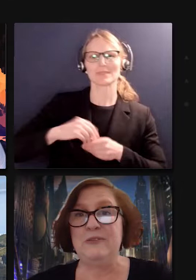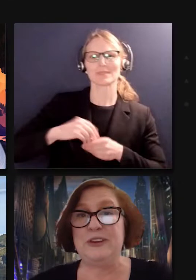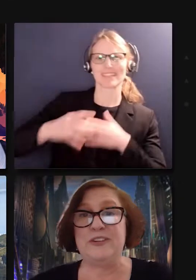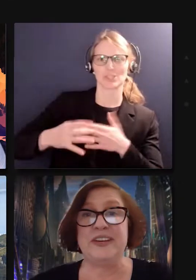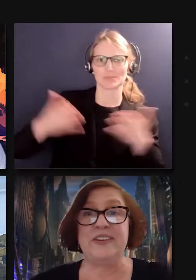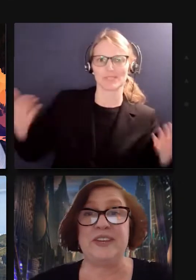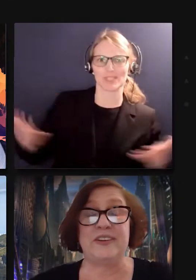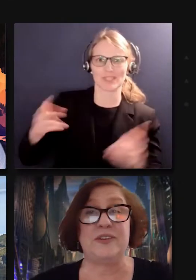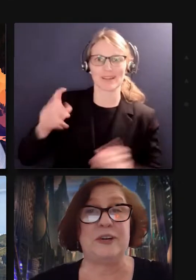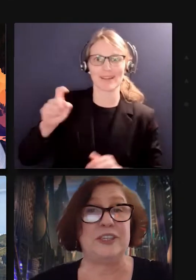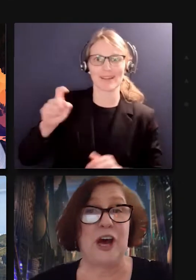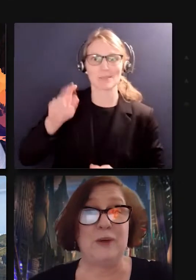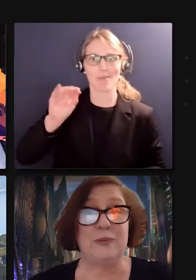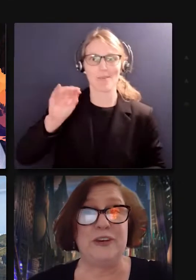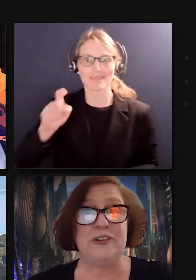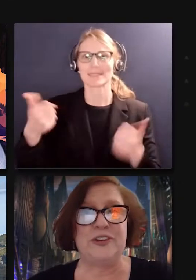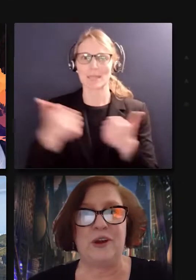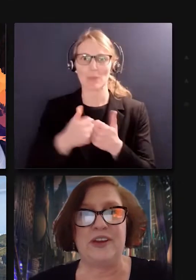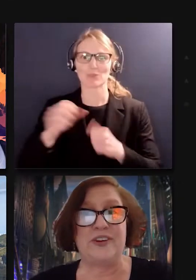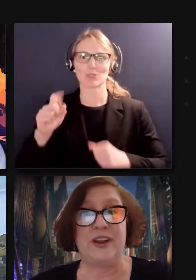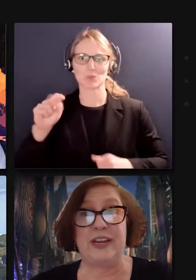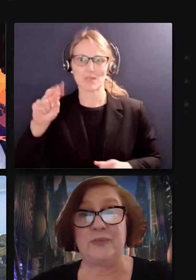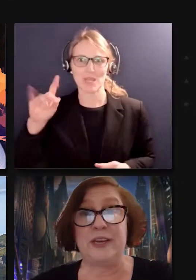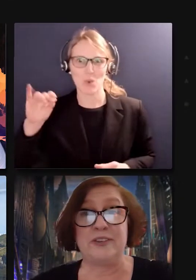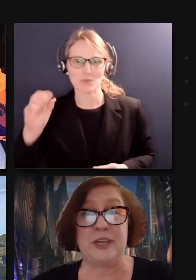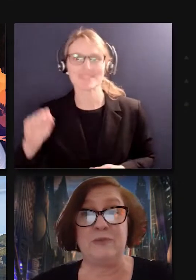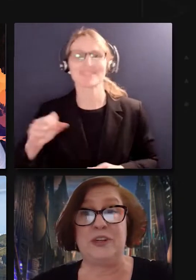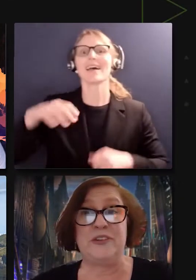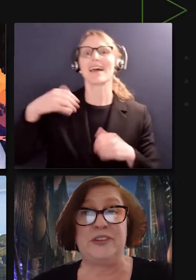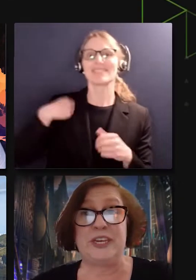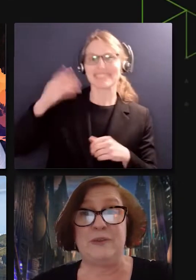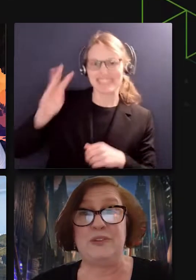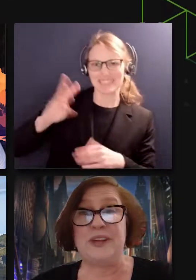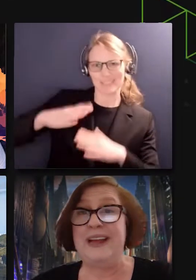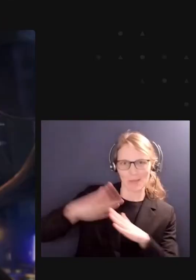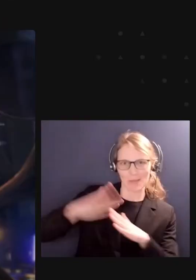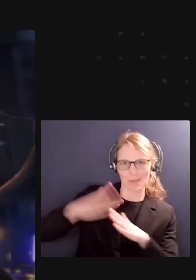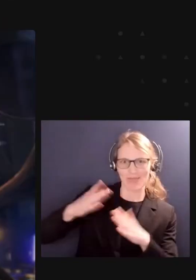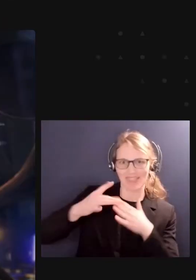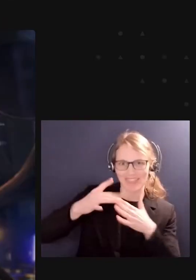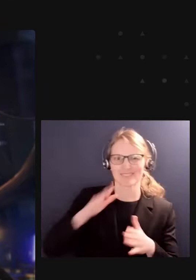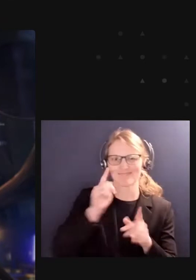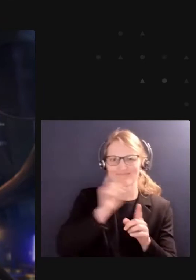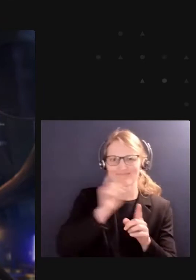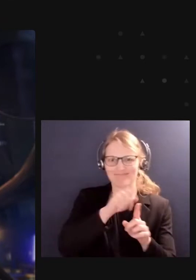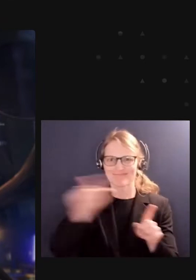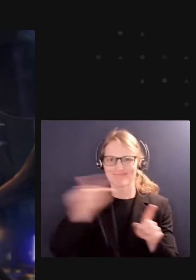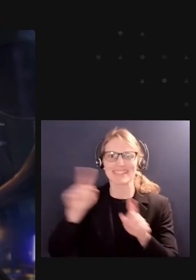featuring six of our top leaders across our Xbox Game Studios teams. I'm your moderator, Fiona Cherbak,